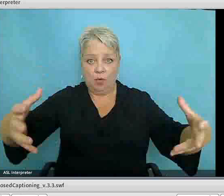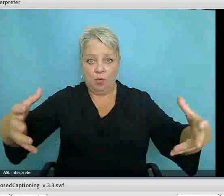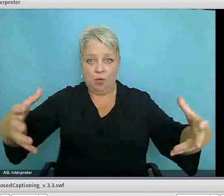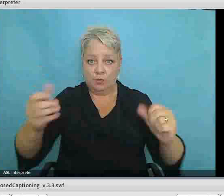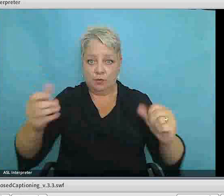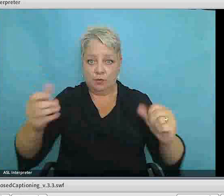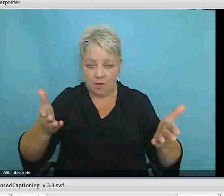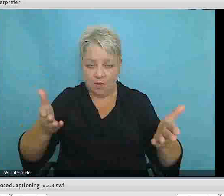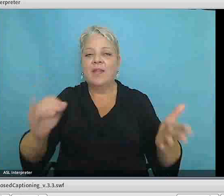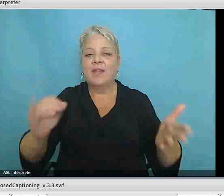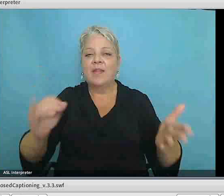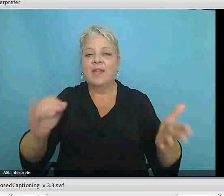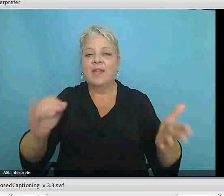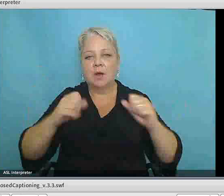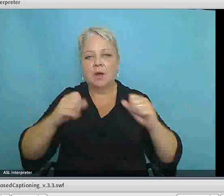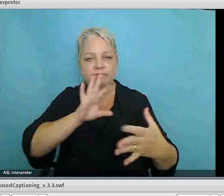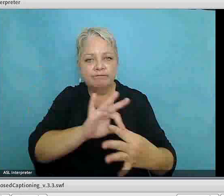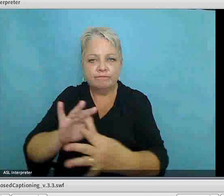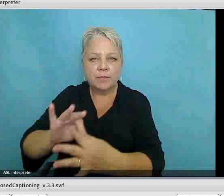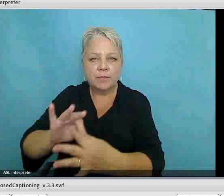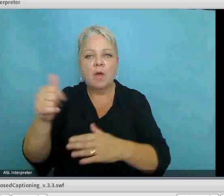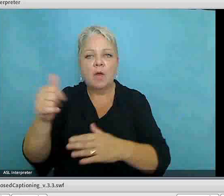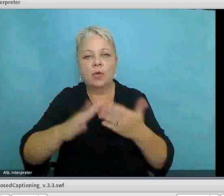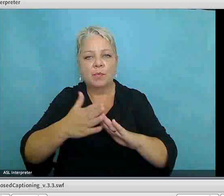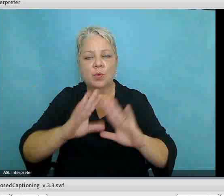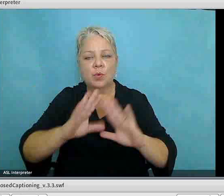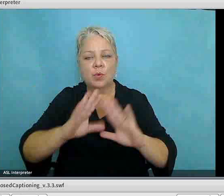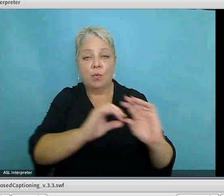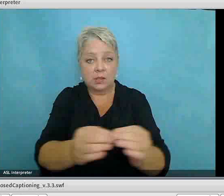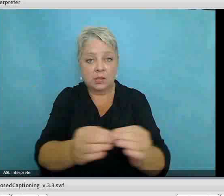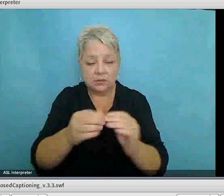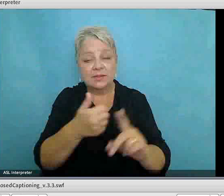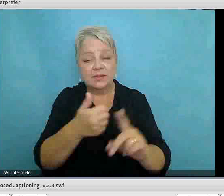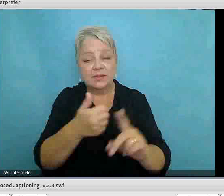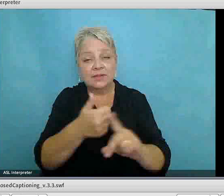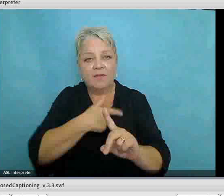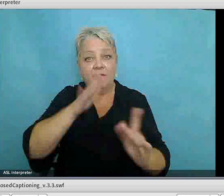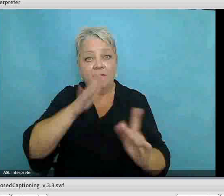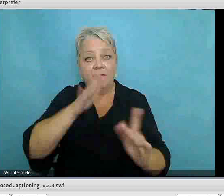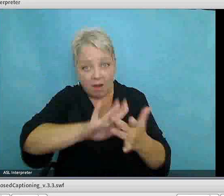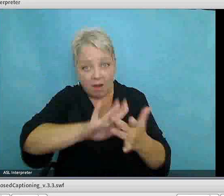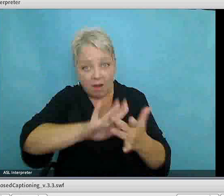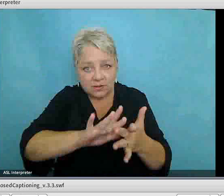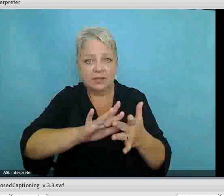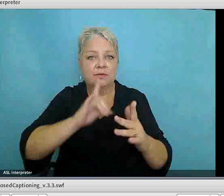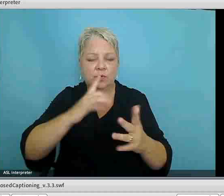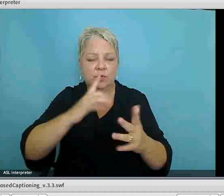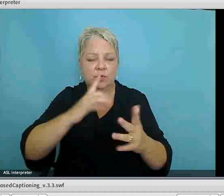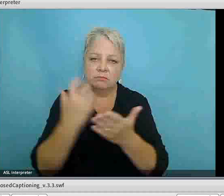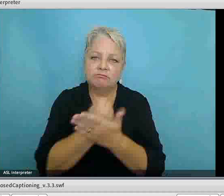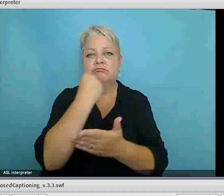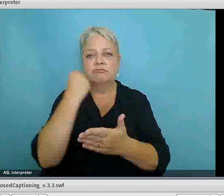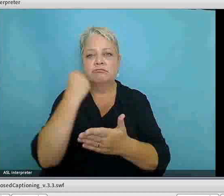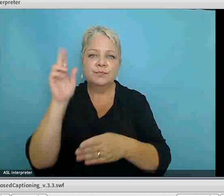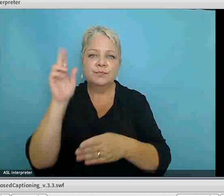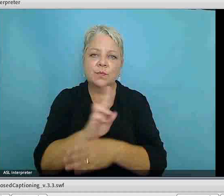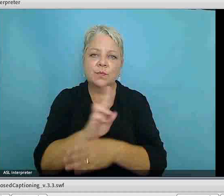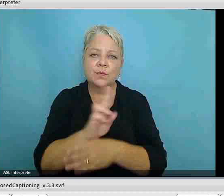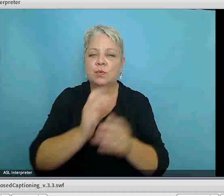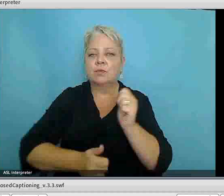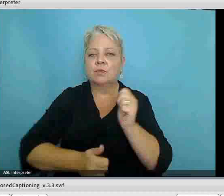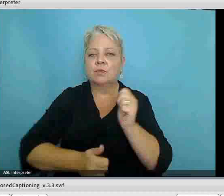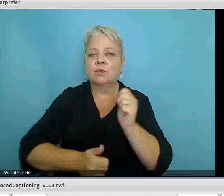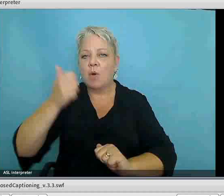have contact points to really leverage access to that population and for that population